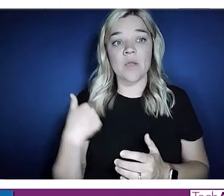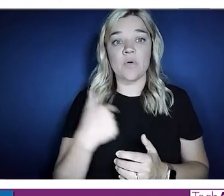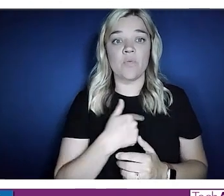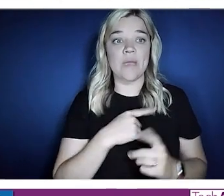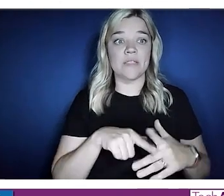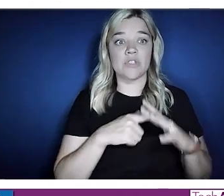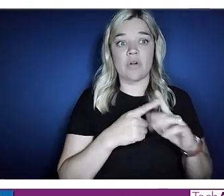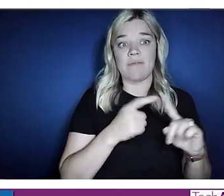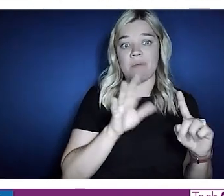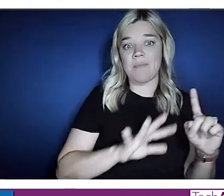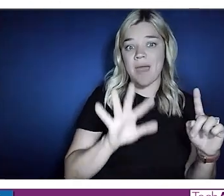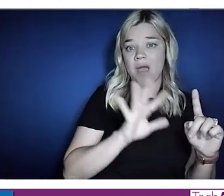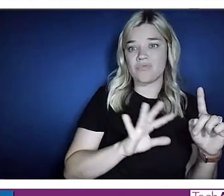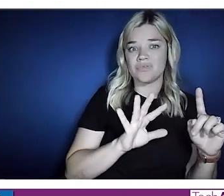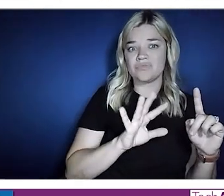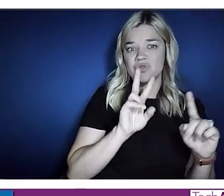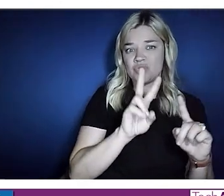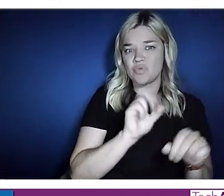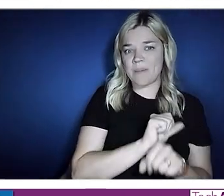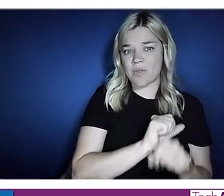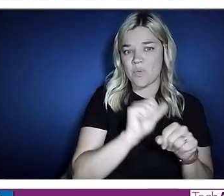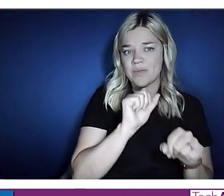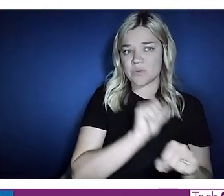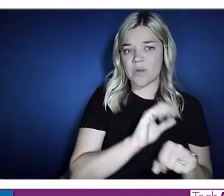I think, two employees working on accessibility full time